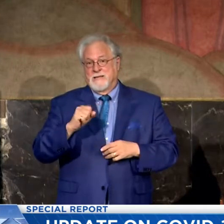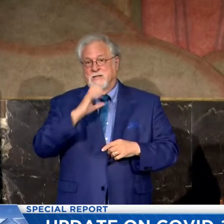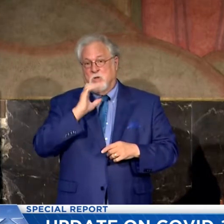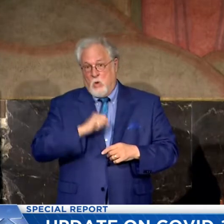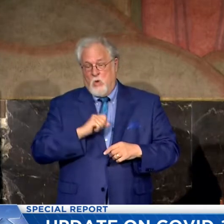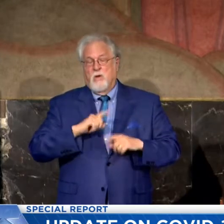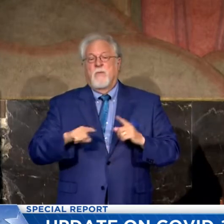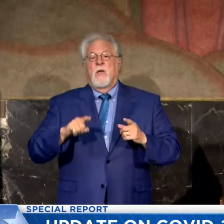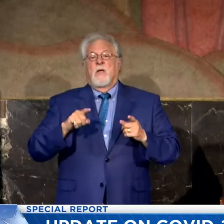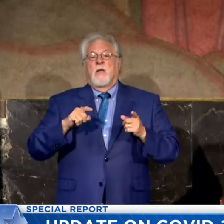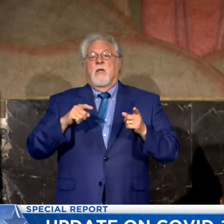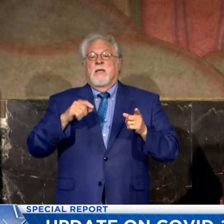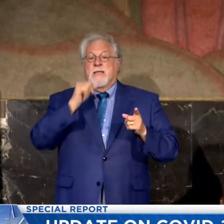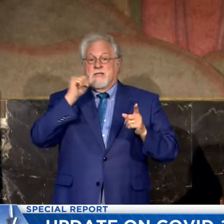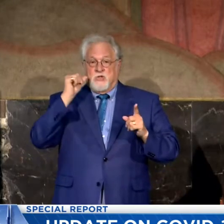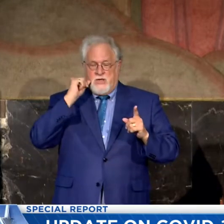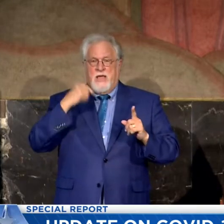BROKE OUT BECAUSE 23 LABS